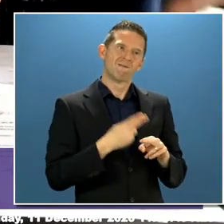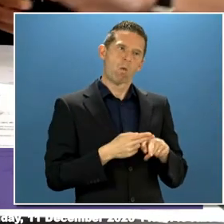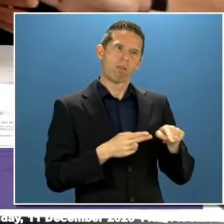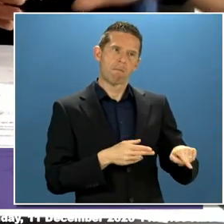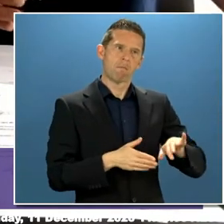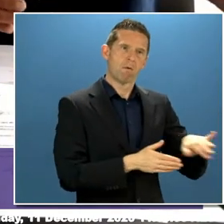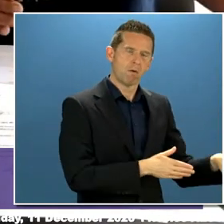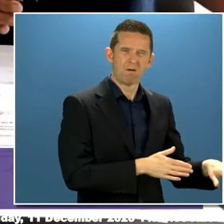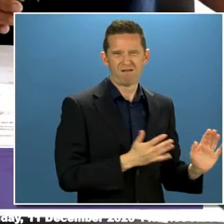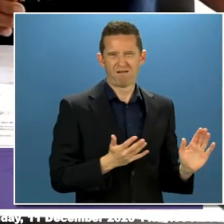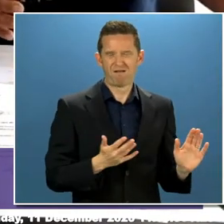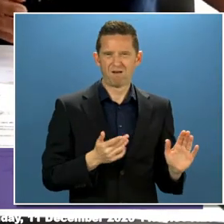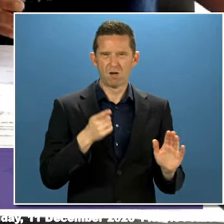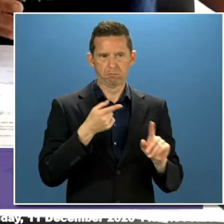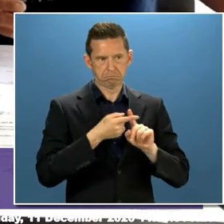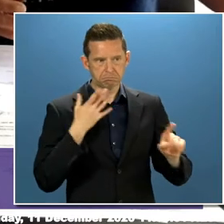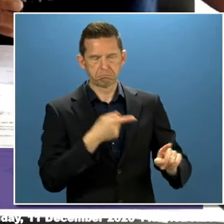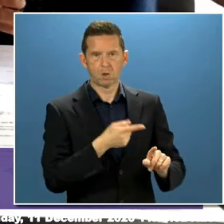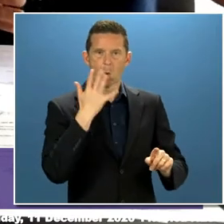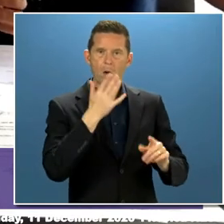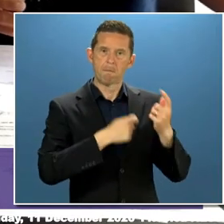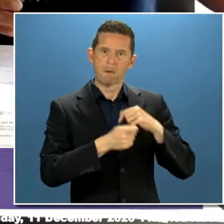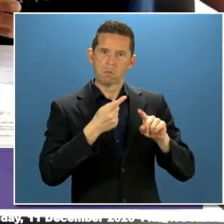As soon as it becomes something we have to do this or it is going to cost more